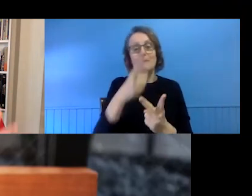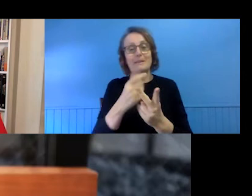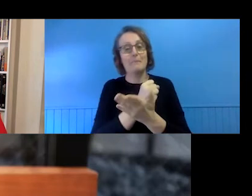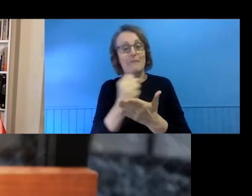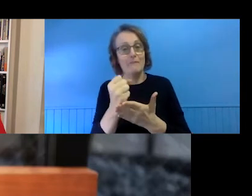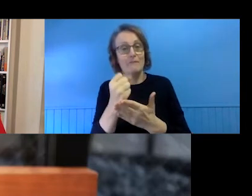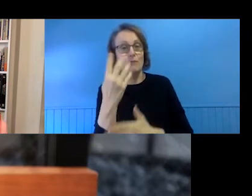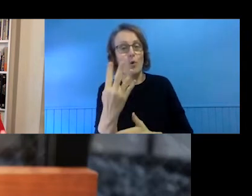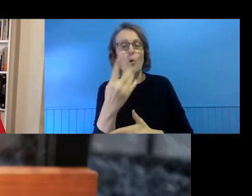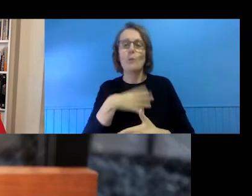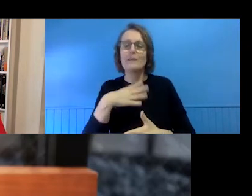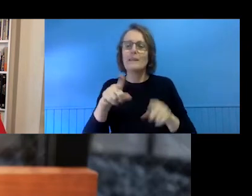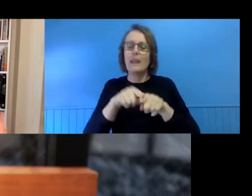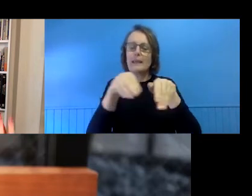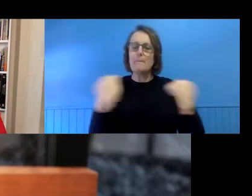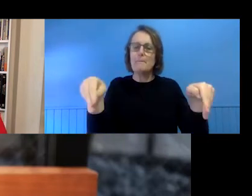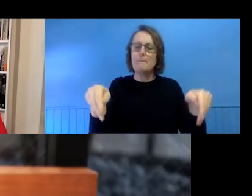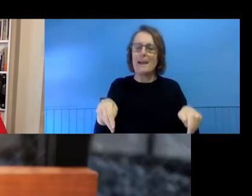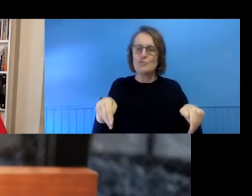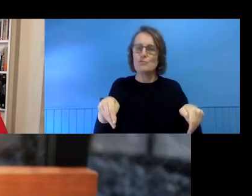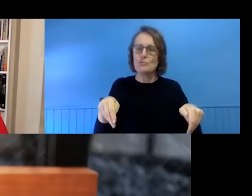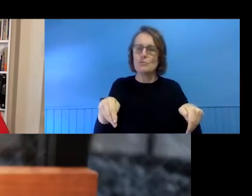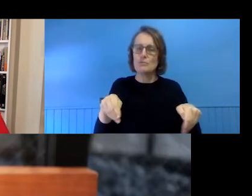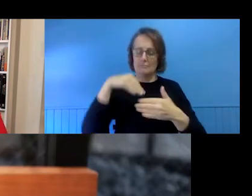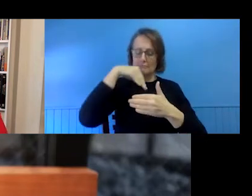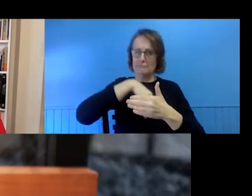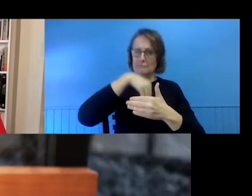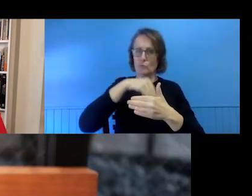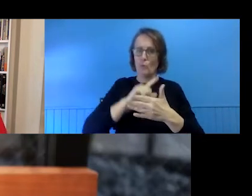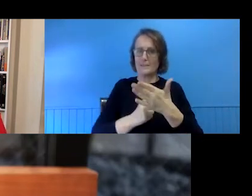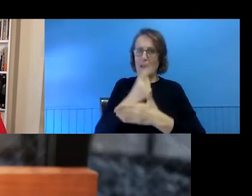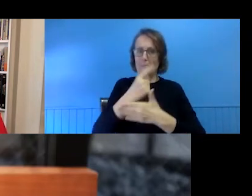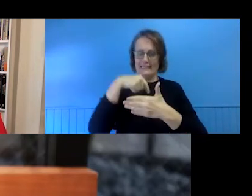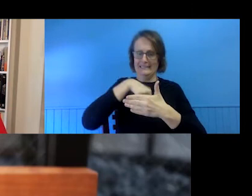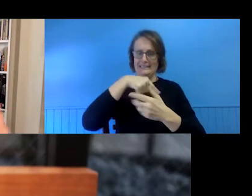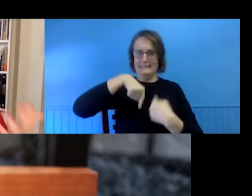of a boundary between what's going on for us and how our personal